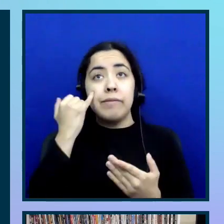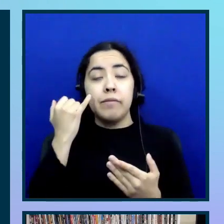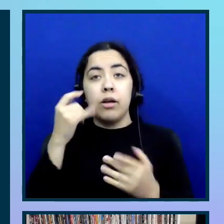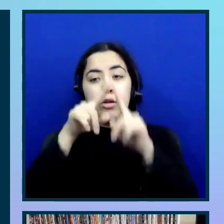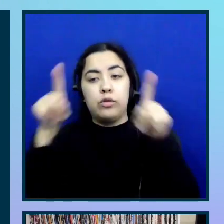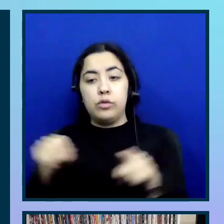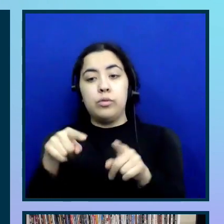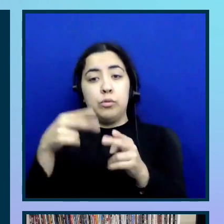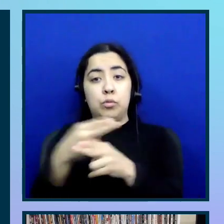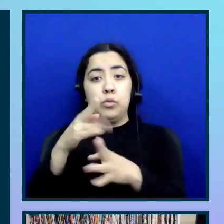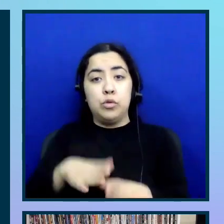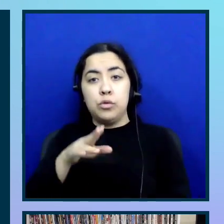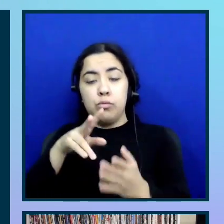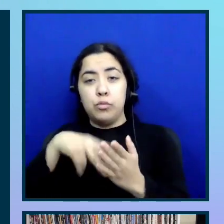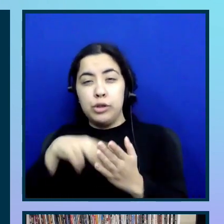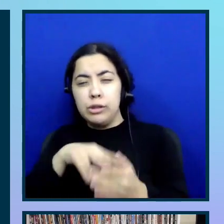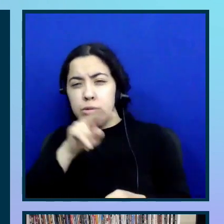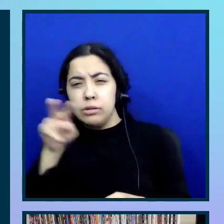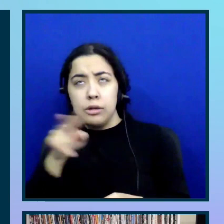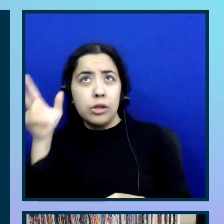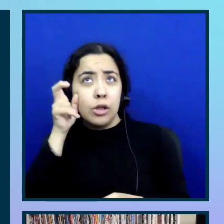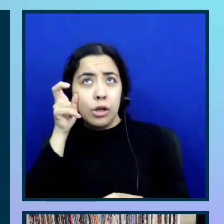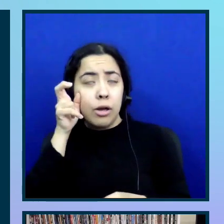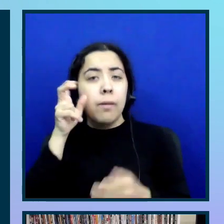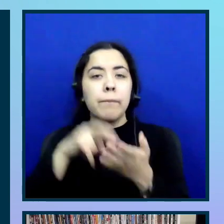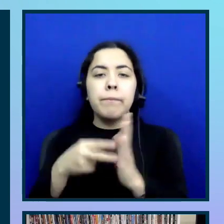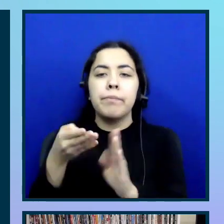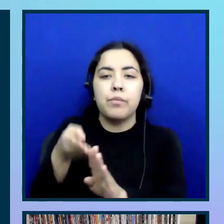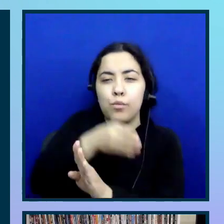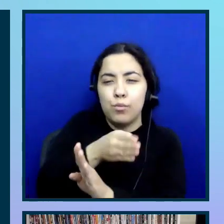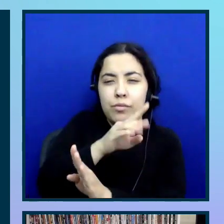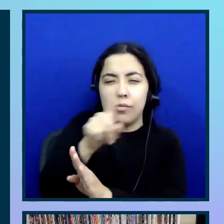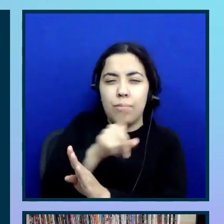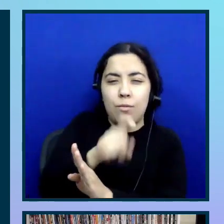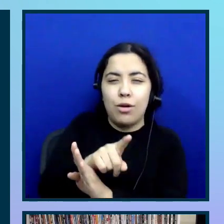this is typically discerned via details from the previous question, the role, name and state.